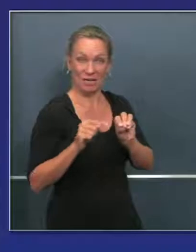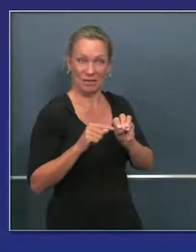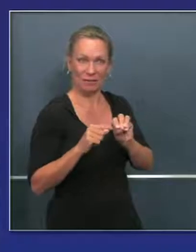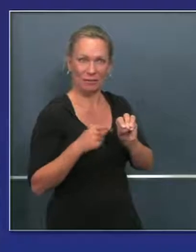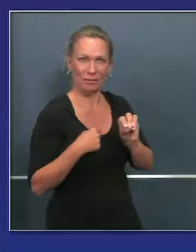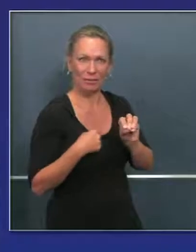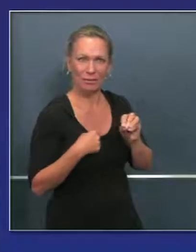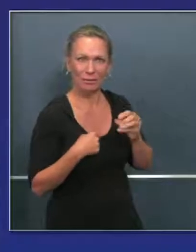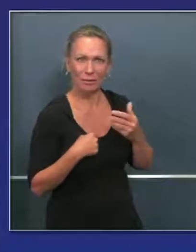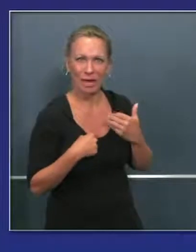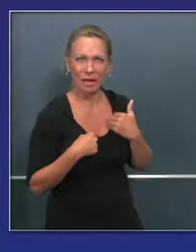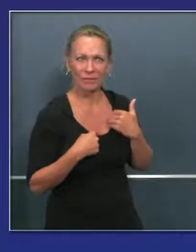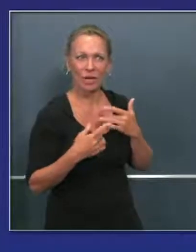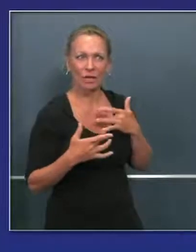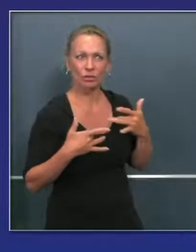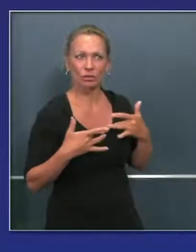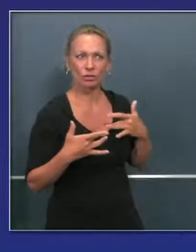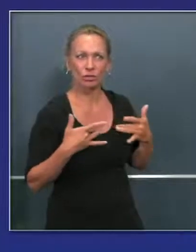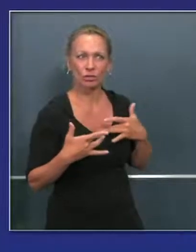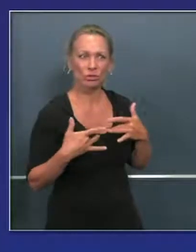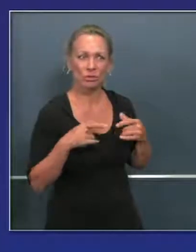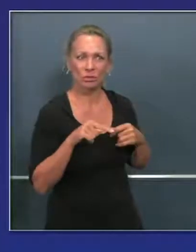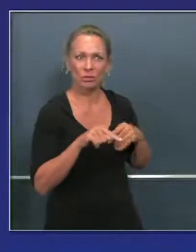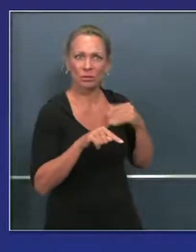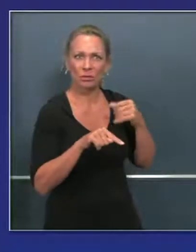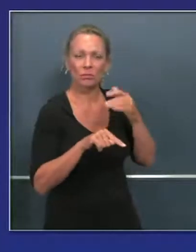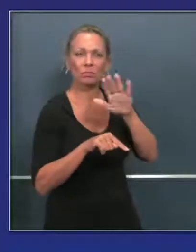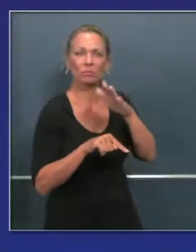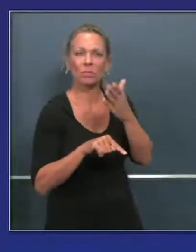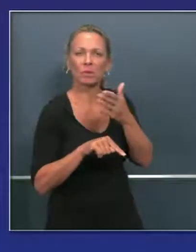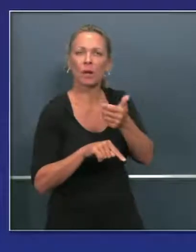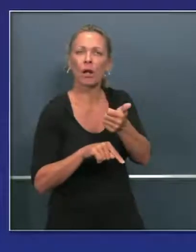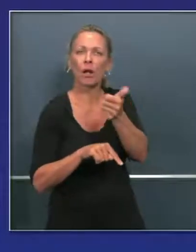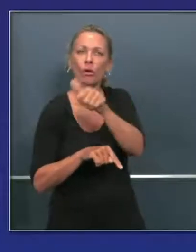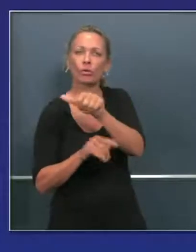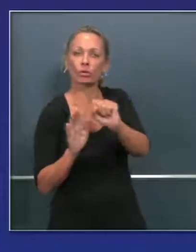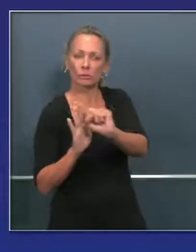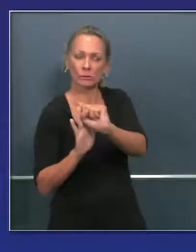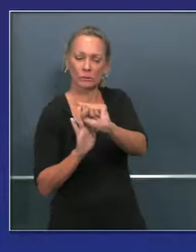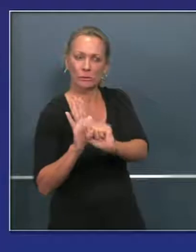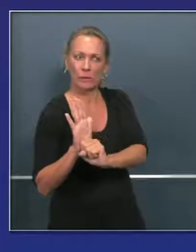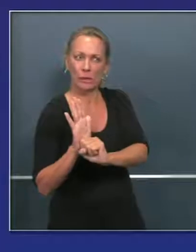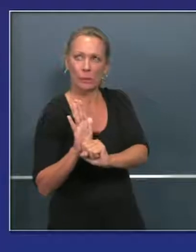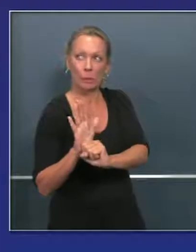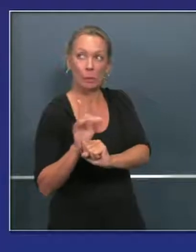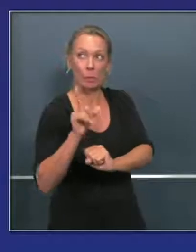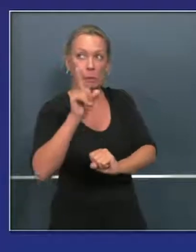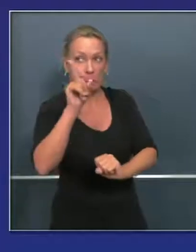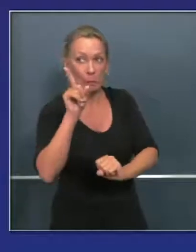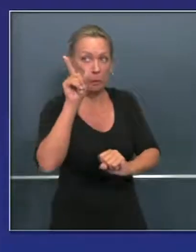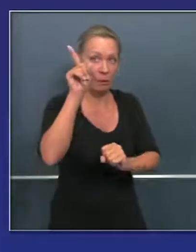this mandatory mask requirement is in effect and that's why unfortunately we're using this dimmer a